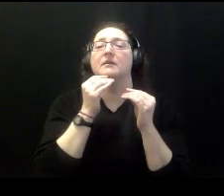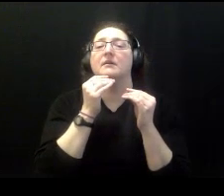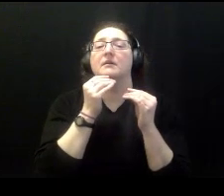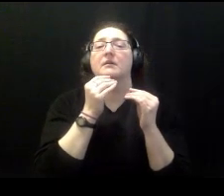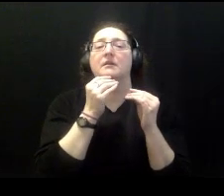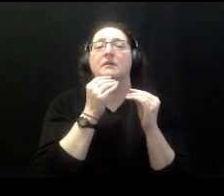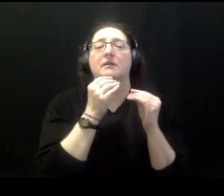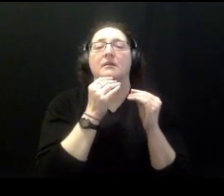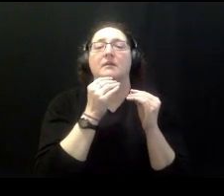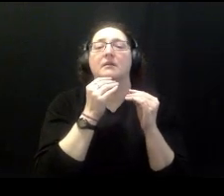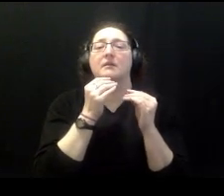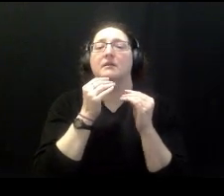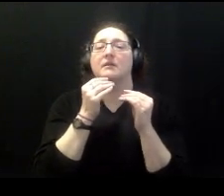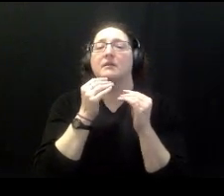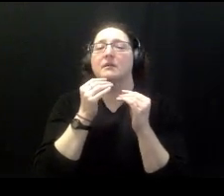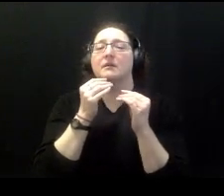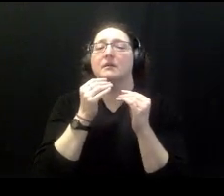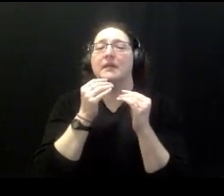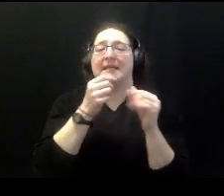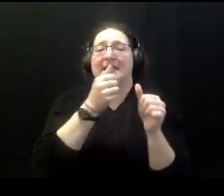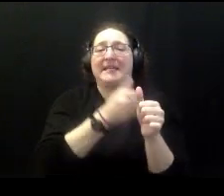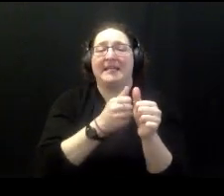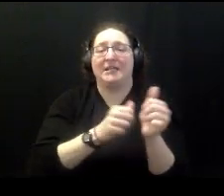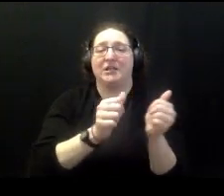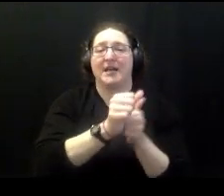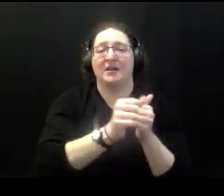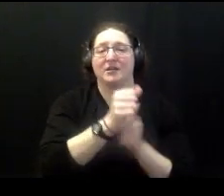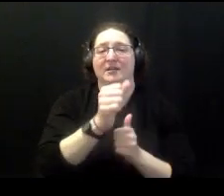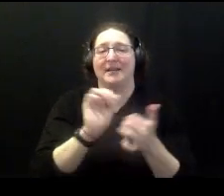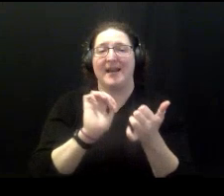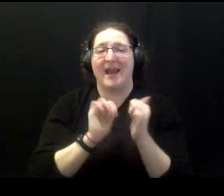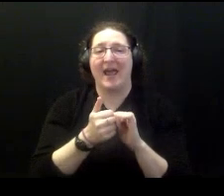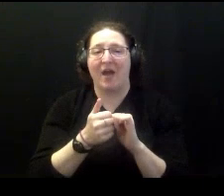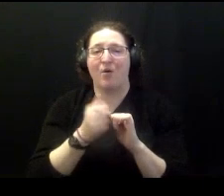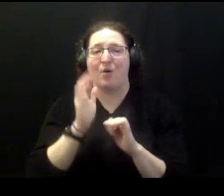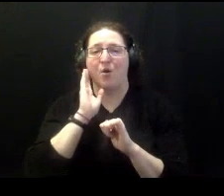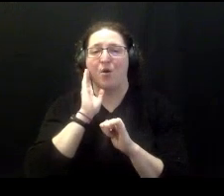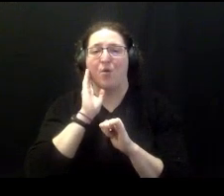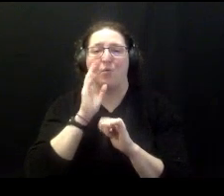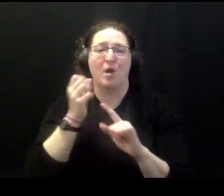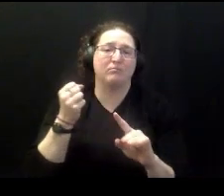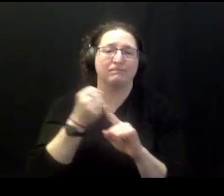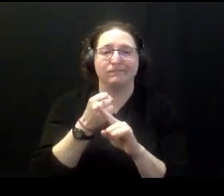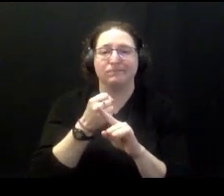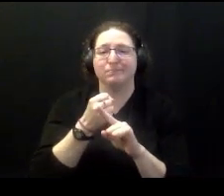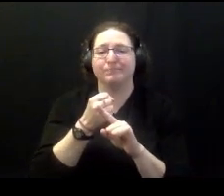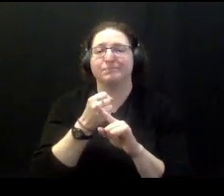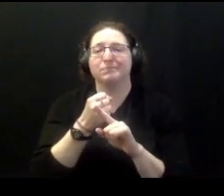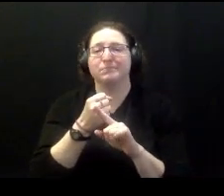threats and hazards again considering factors related to changes in access to education,